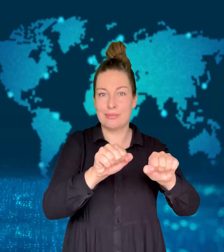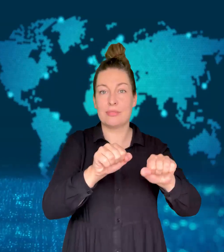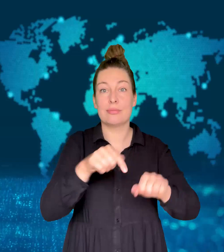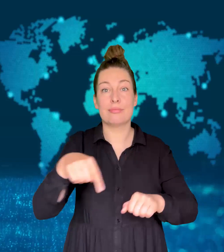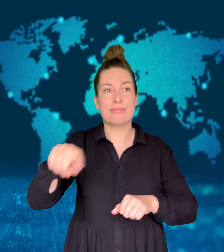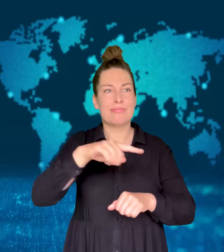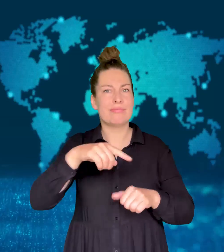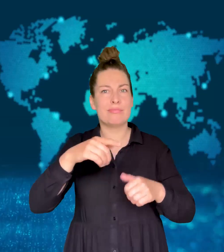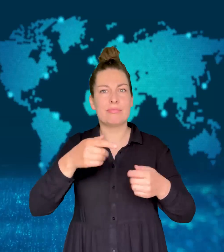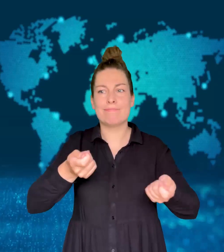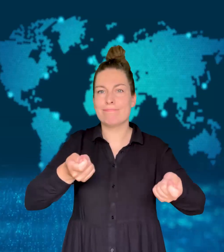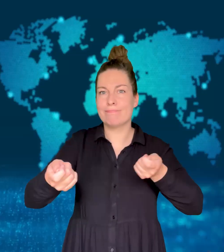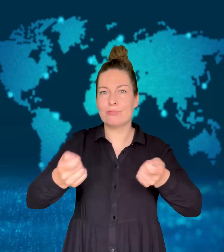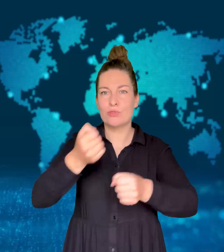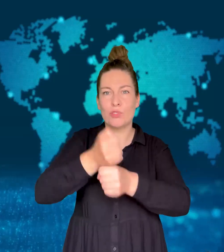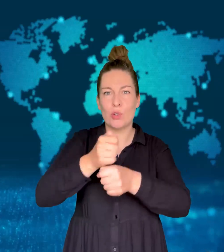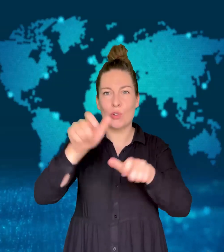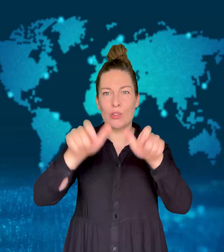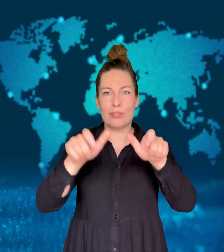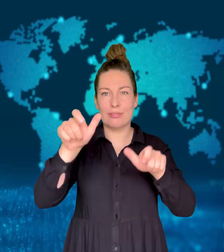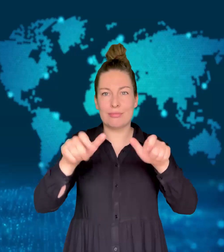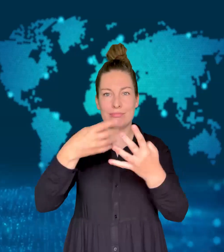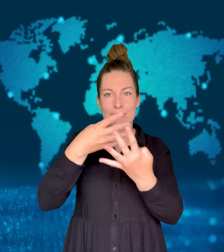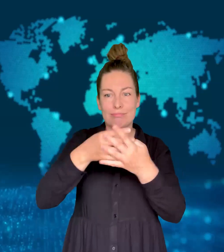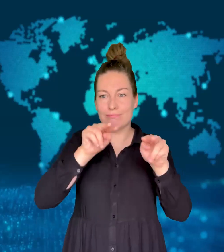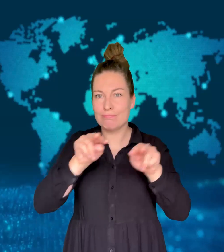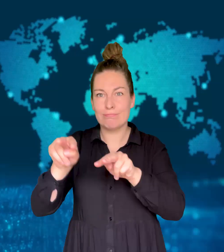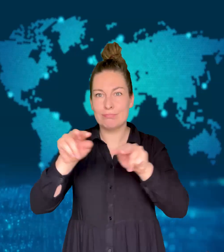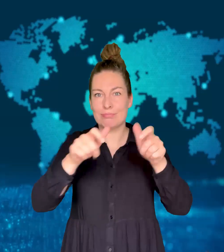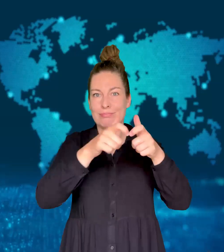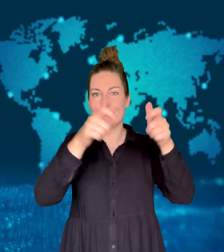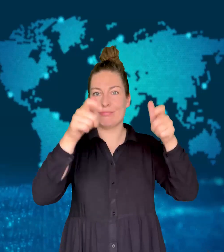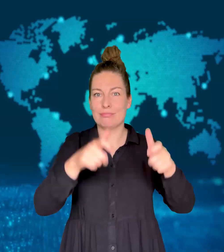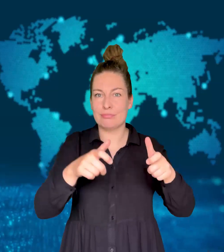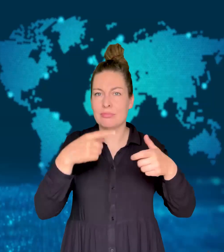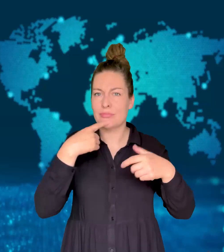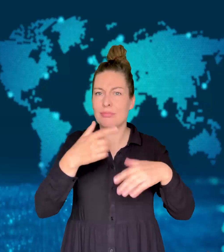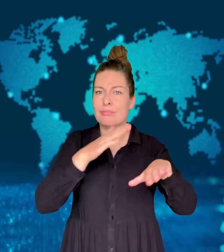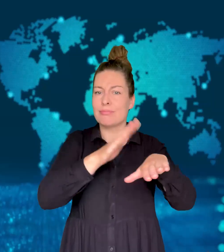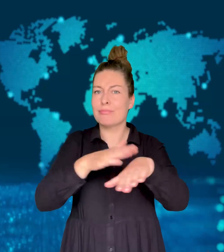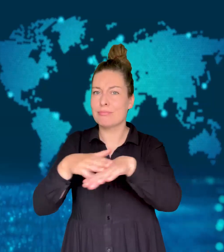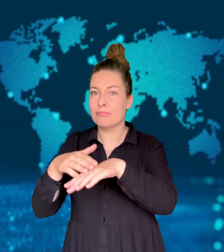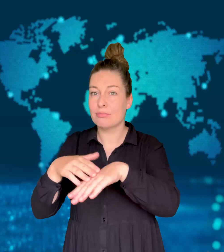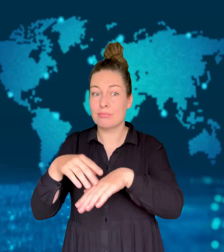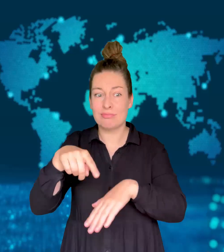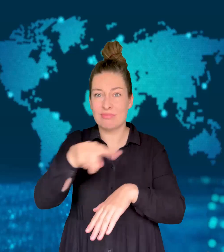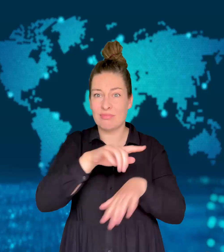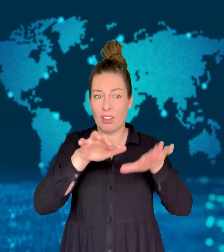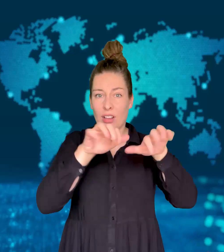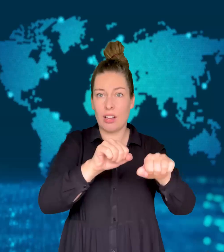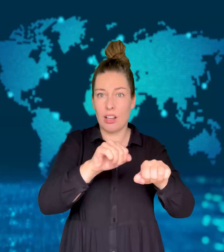The prison service reported that the hostages were in good shape,